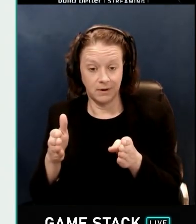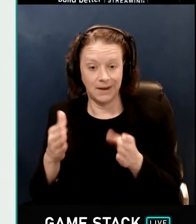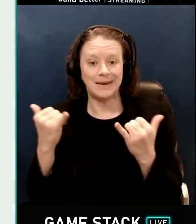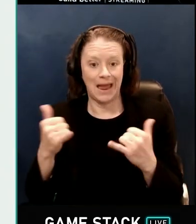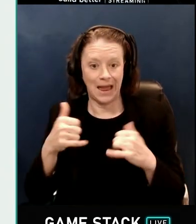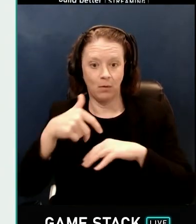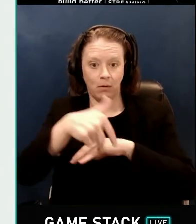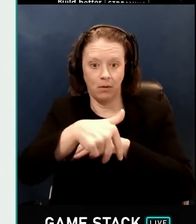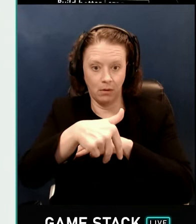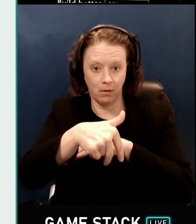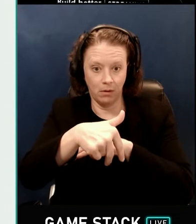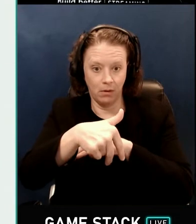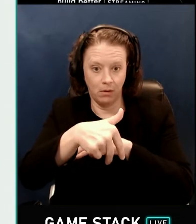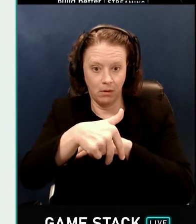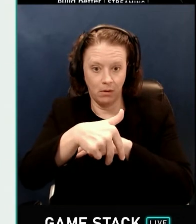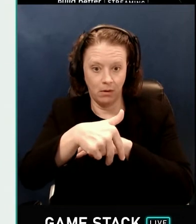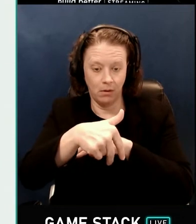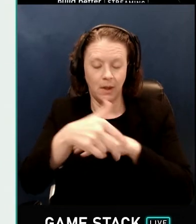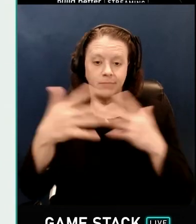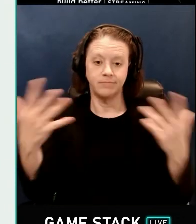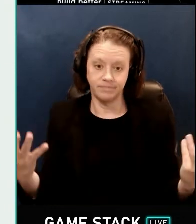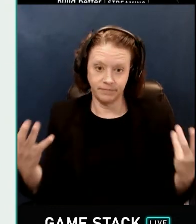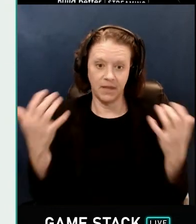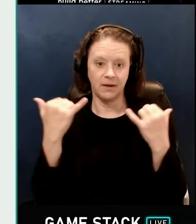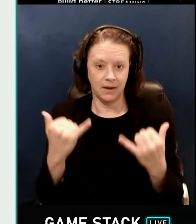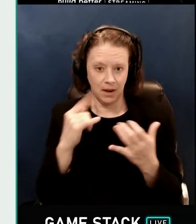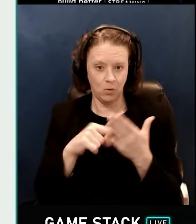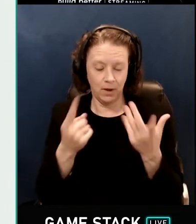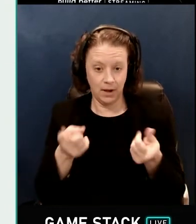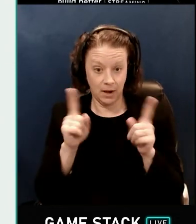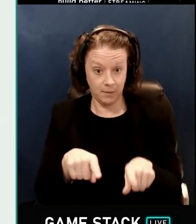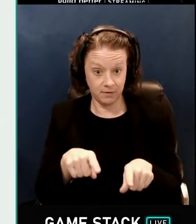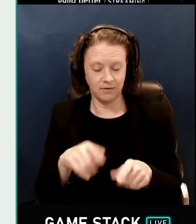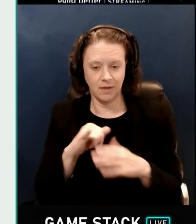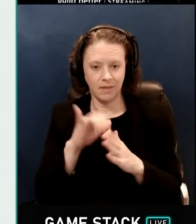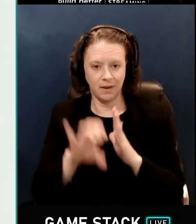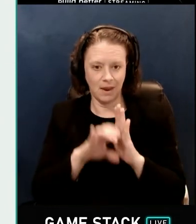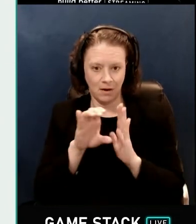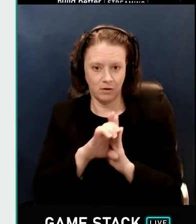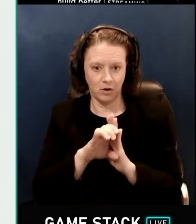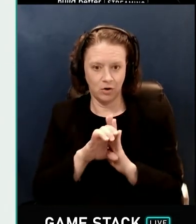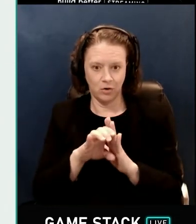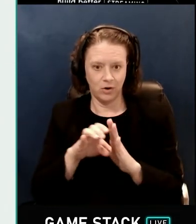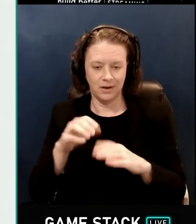OK, now what happens is the character is out over the edge from the players perspective,